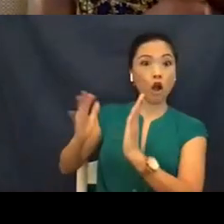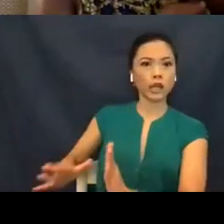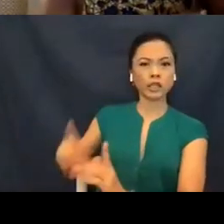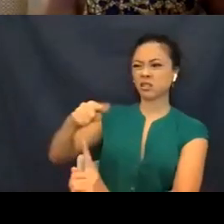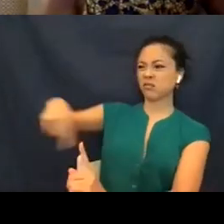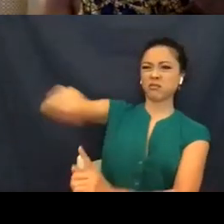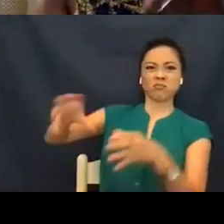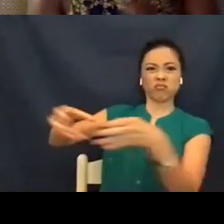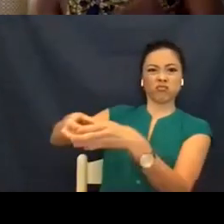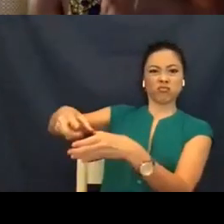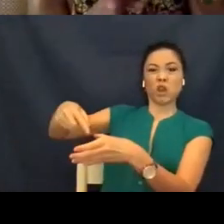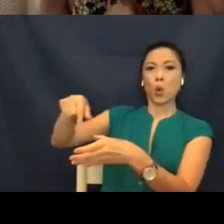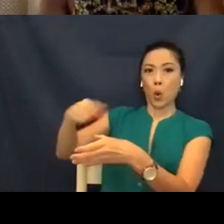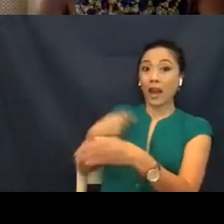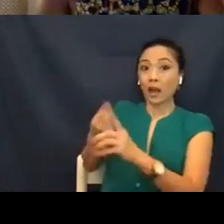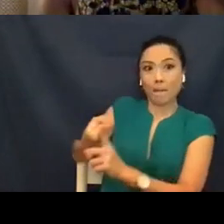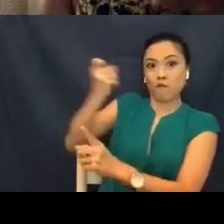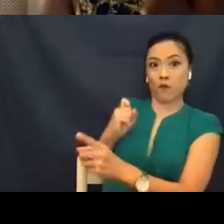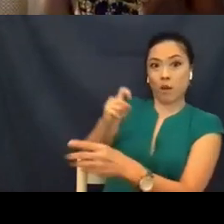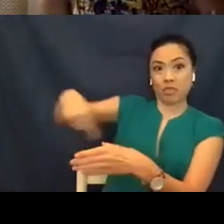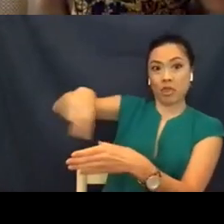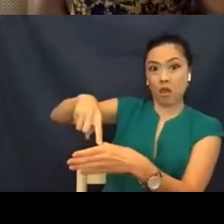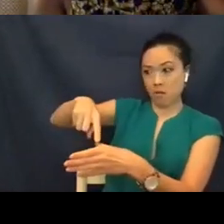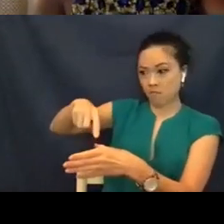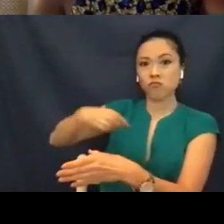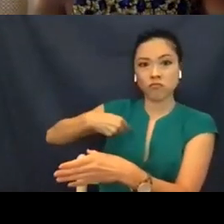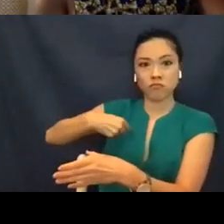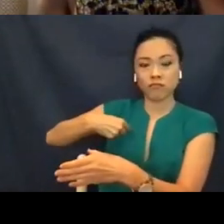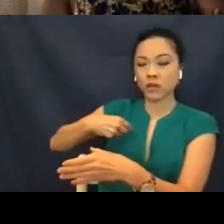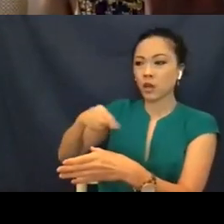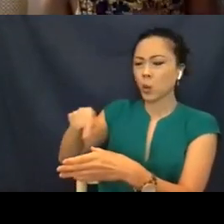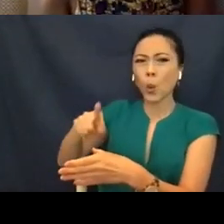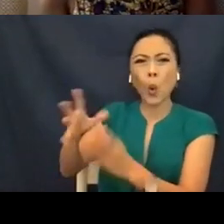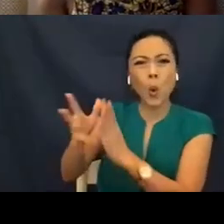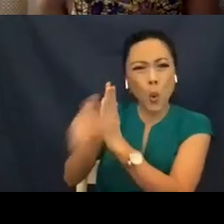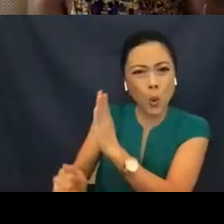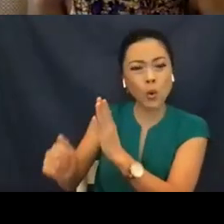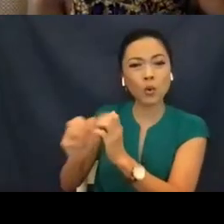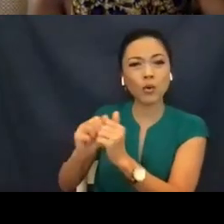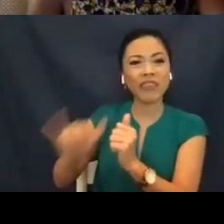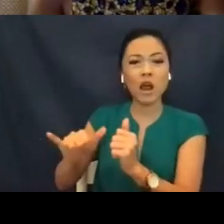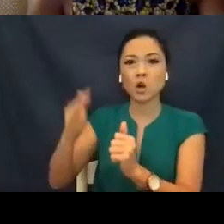movements. What I love about creating new futures and study sessions about all of the